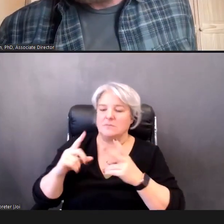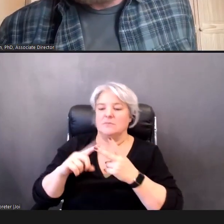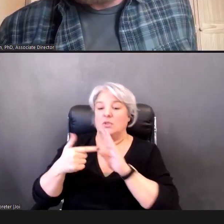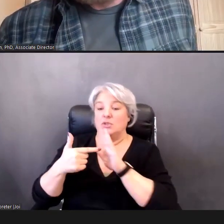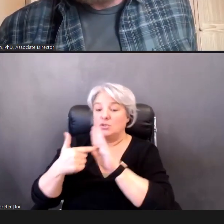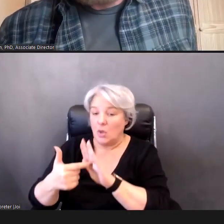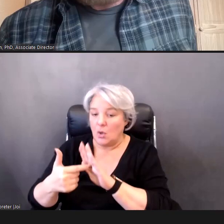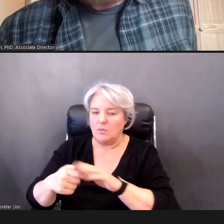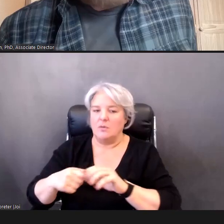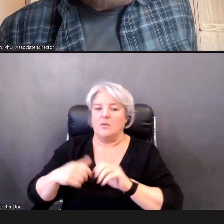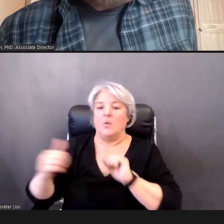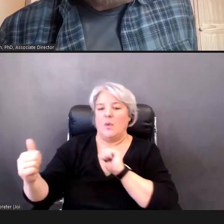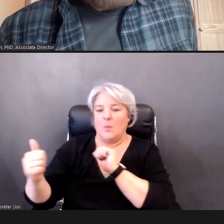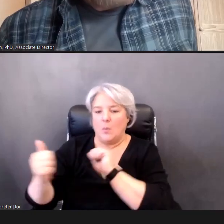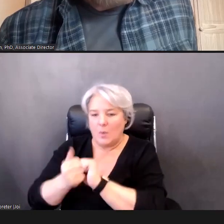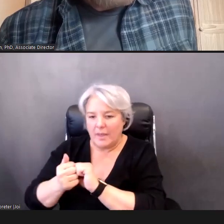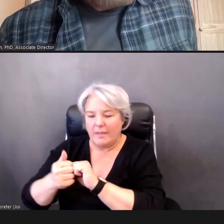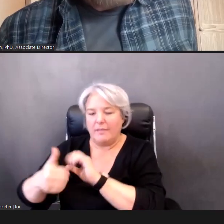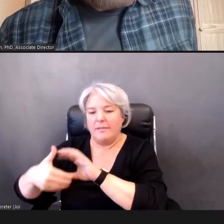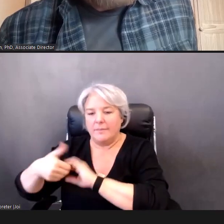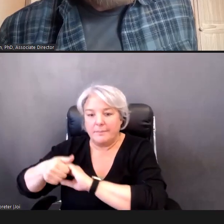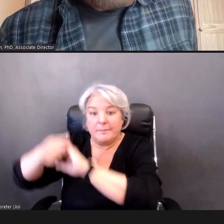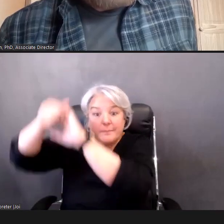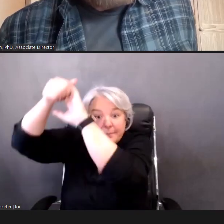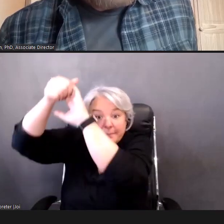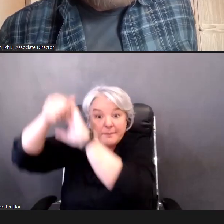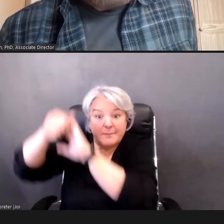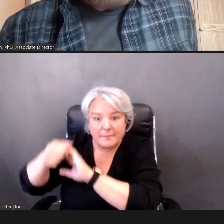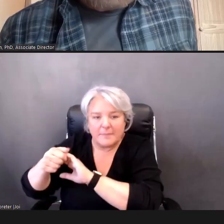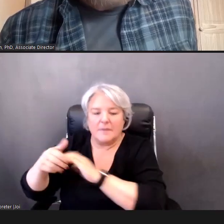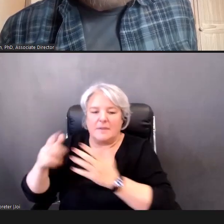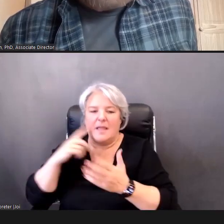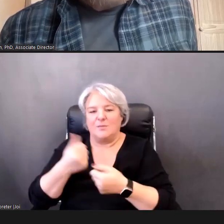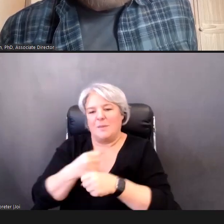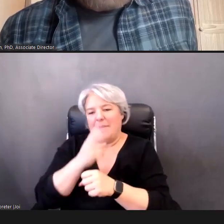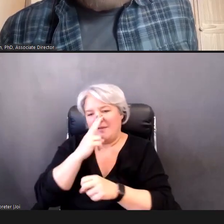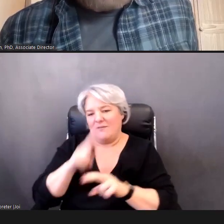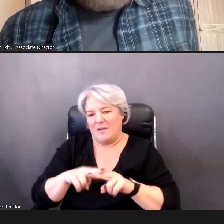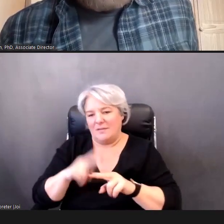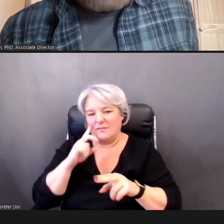with them and we try to make it um fun